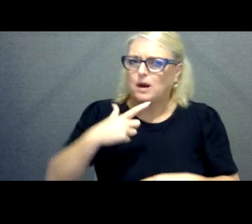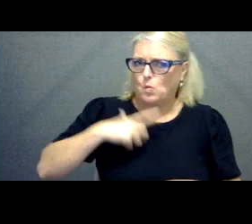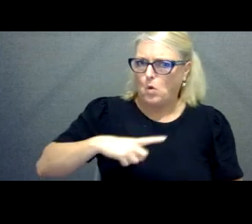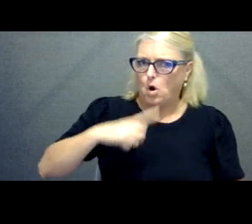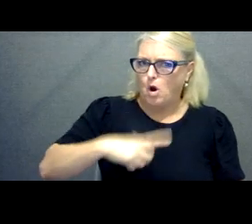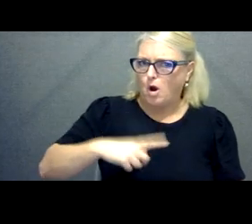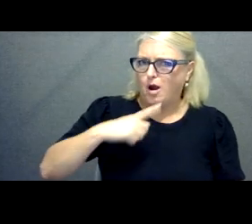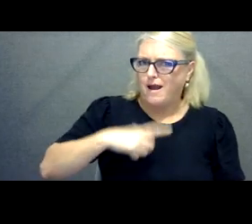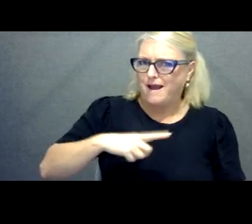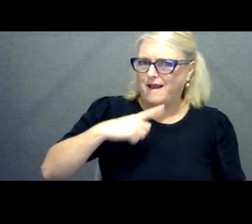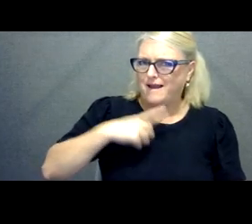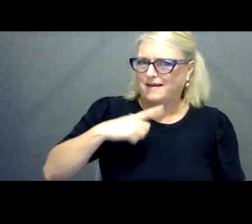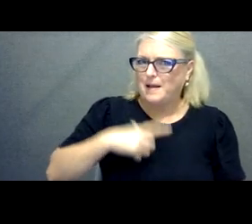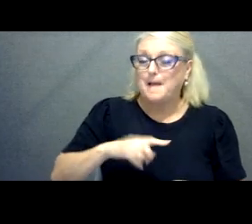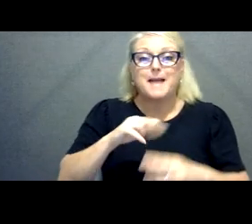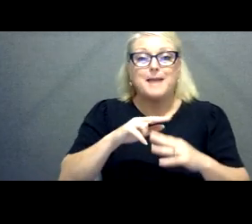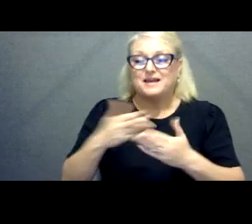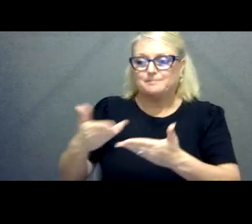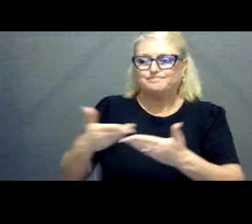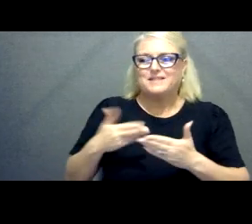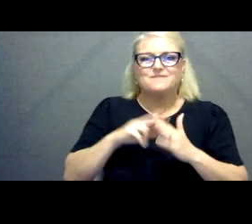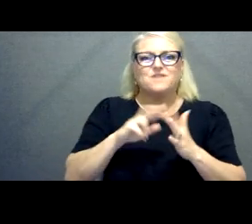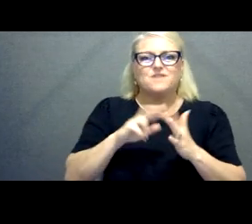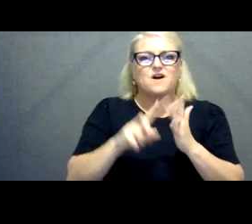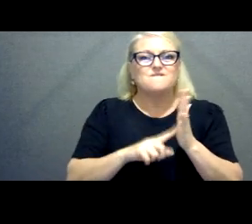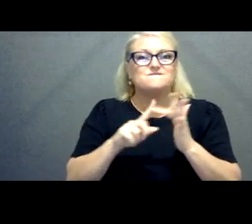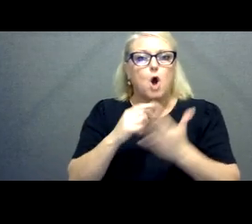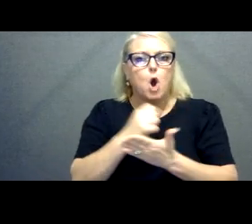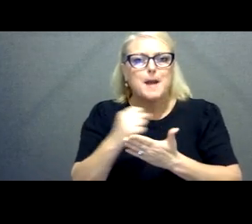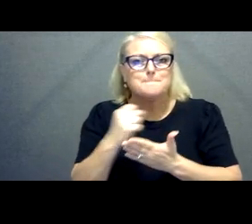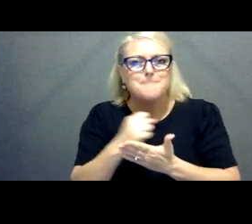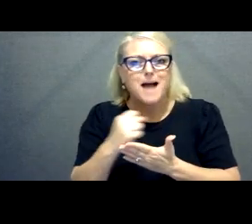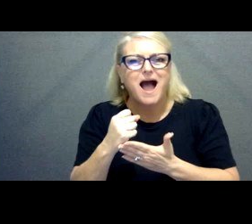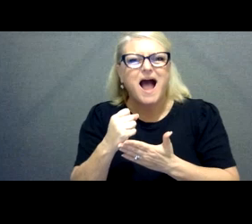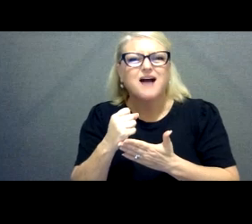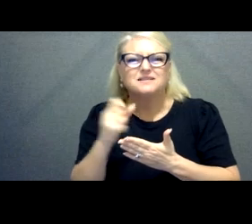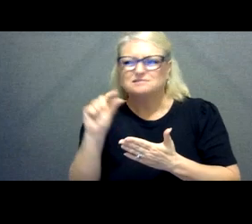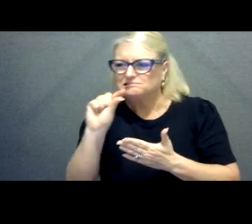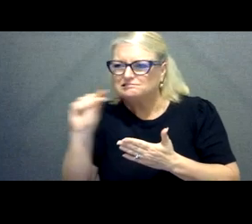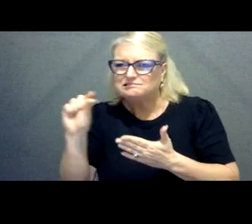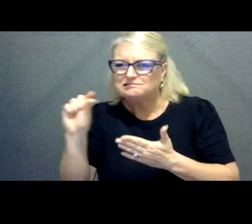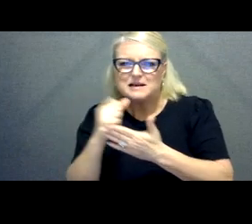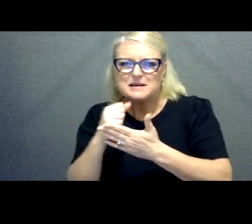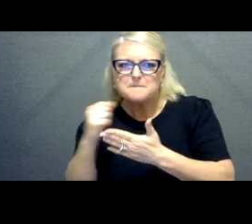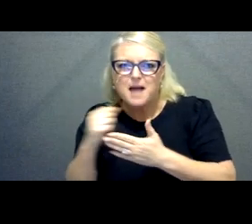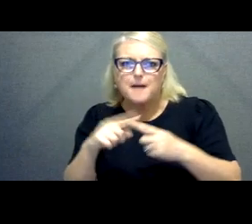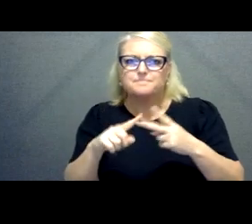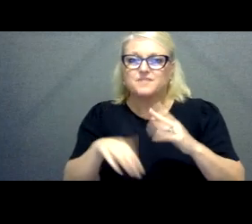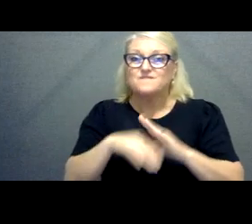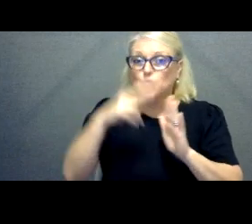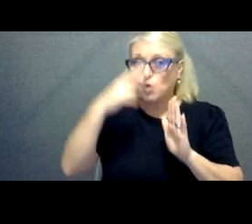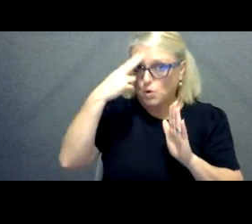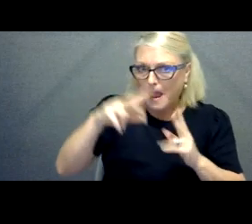us a file number that would be really helpful um their full name why they're seeking a review what